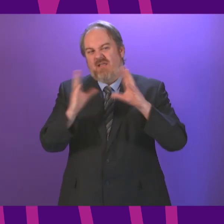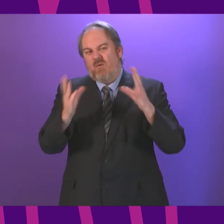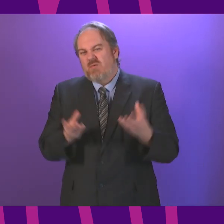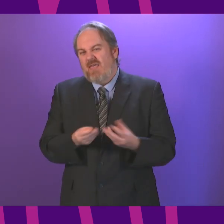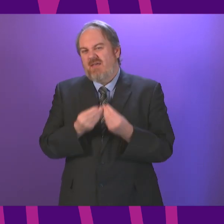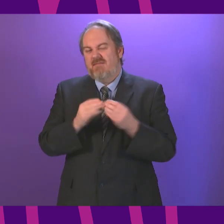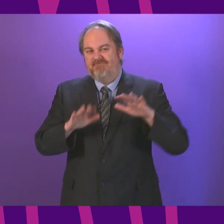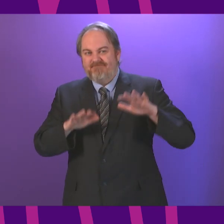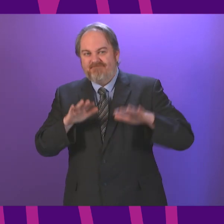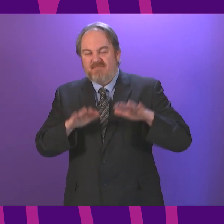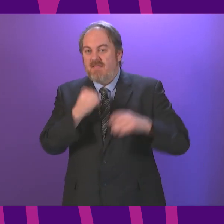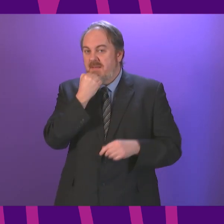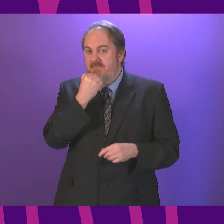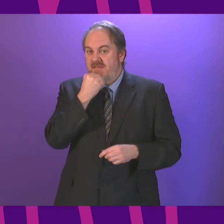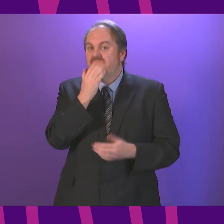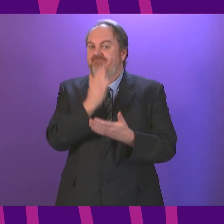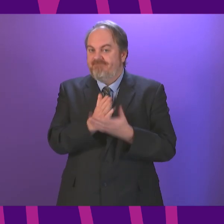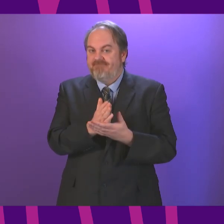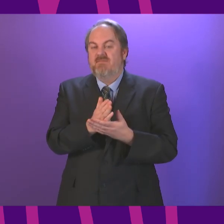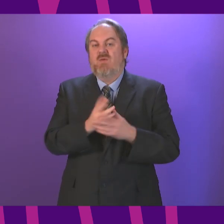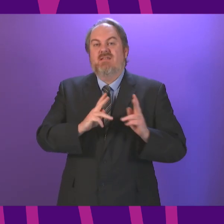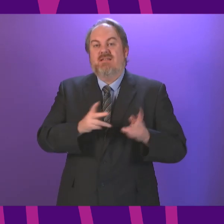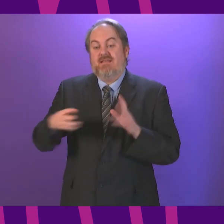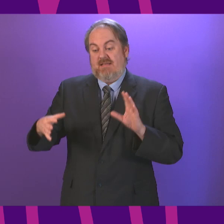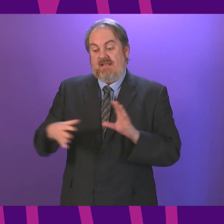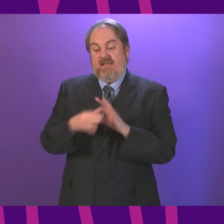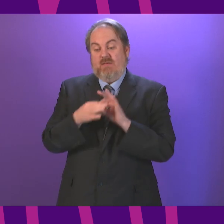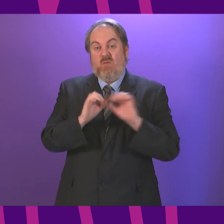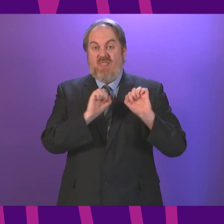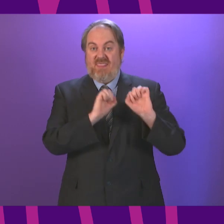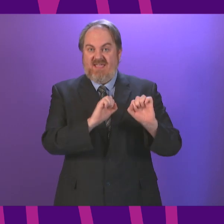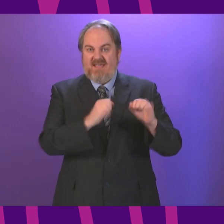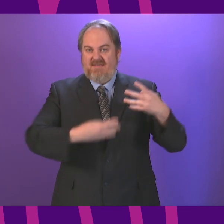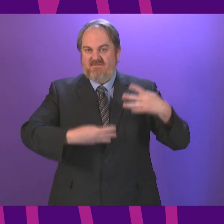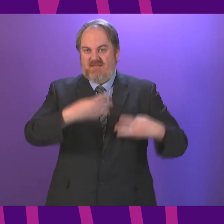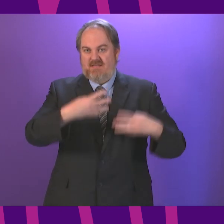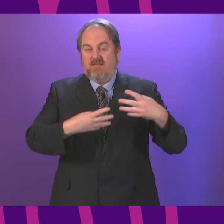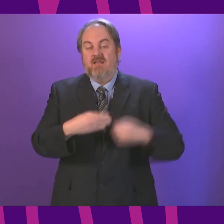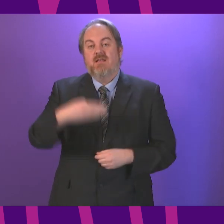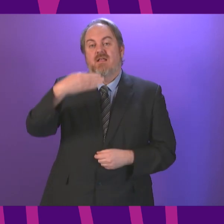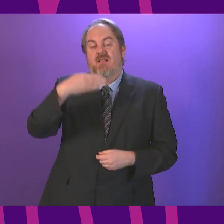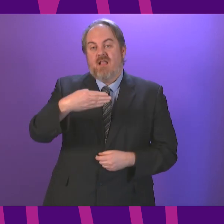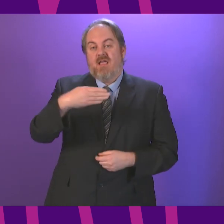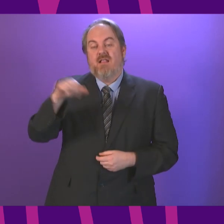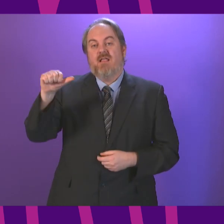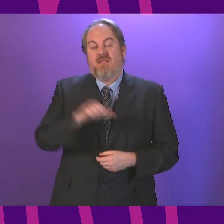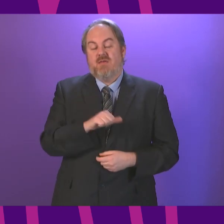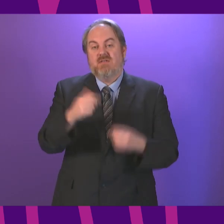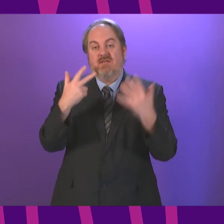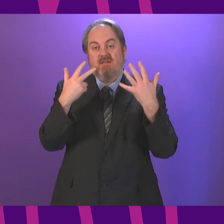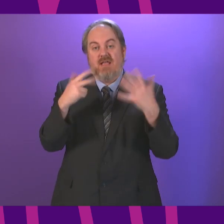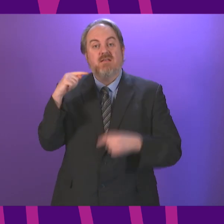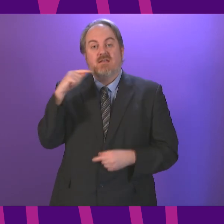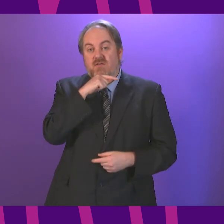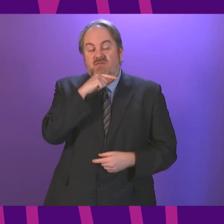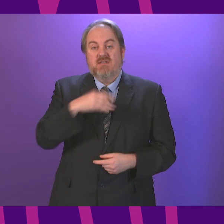total number of registered deaths linked to Covid under the wider definition was 9,897. Sixty-five